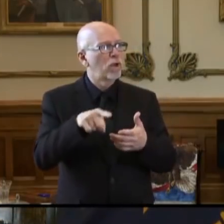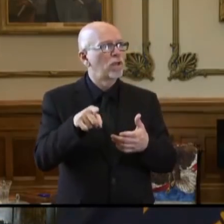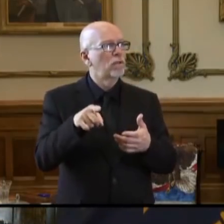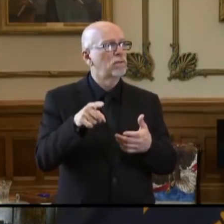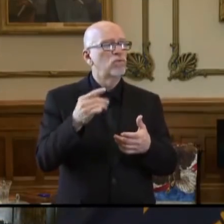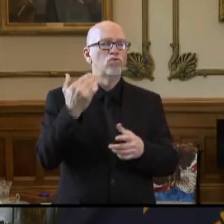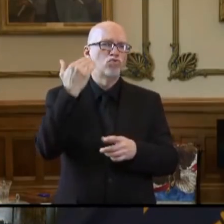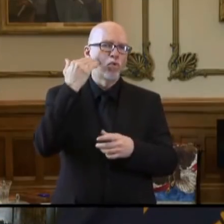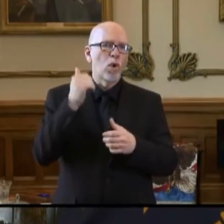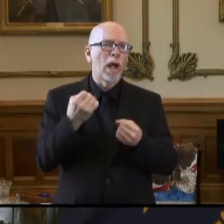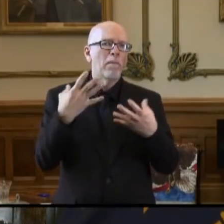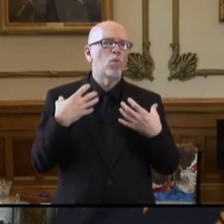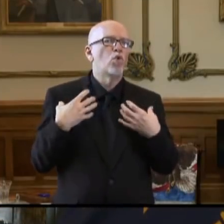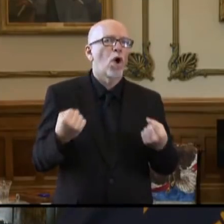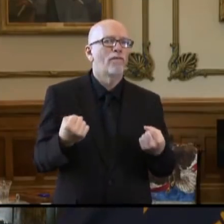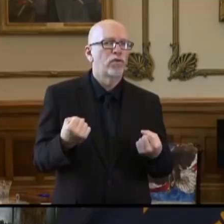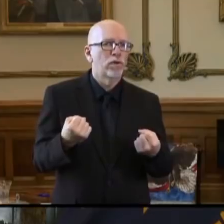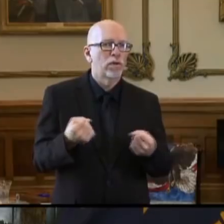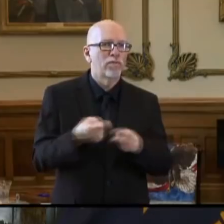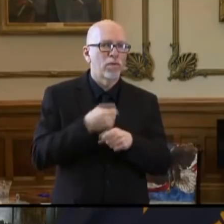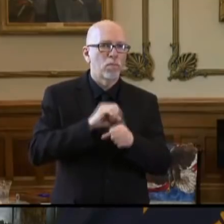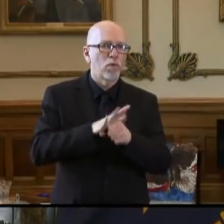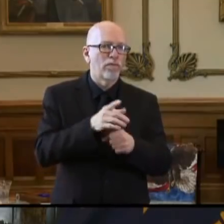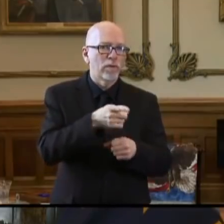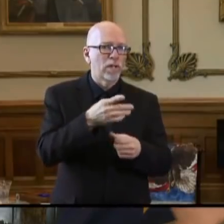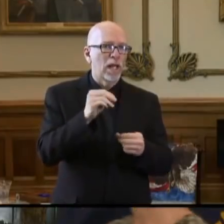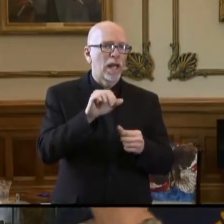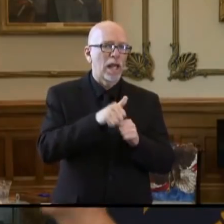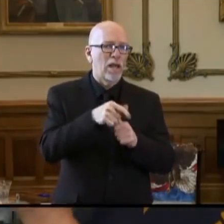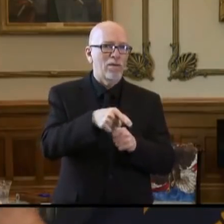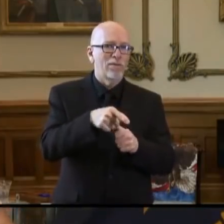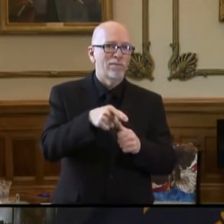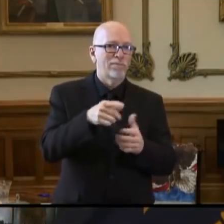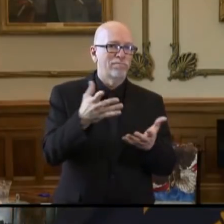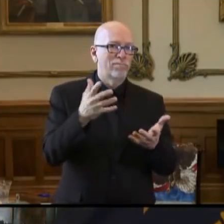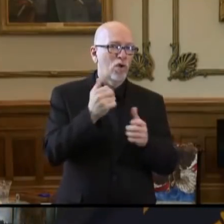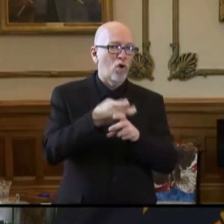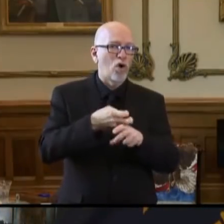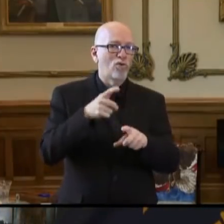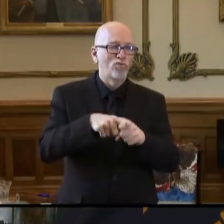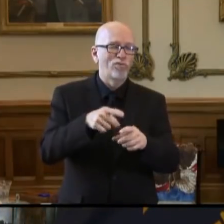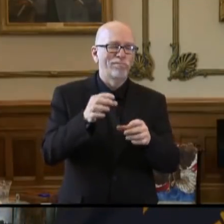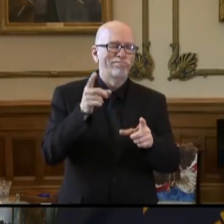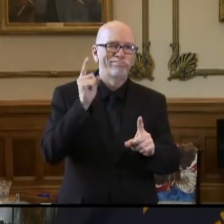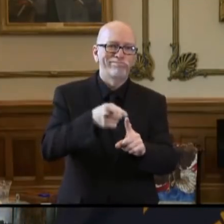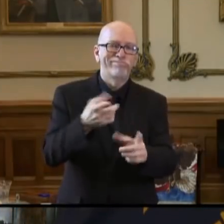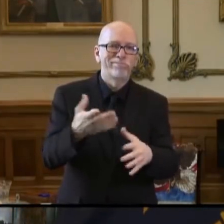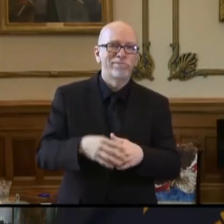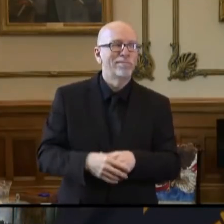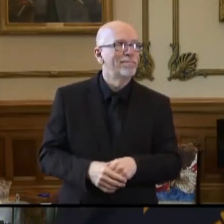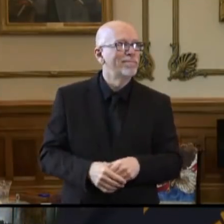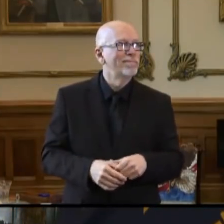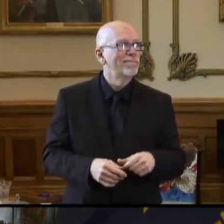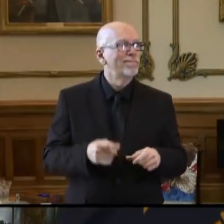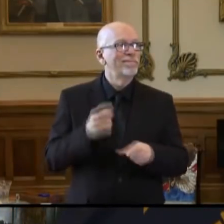SWITZERLAND. YOU WANT TO TALK A LITTLE BIT ABOUT THE FIRST PART OF HIS QUESTION ABOUT KNOWN RECOVERED PATIENTS AND HOW ARE